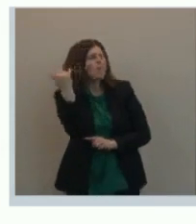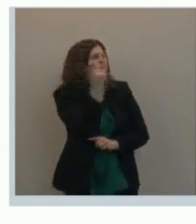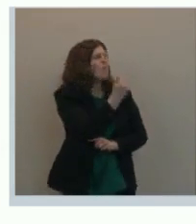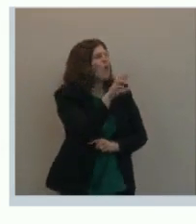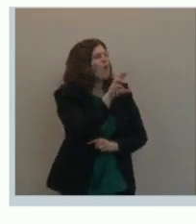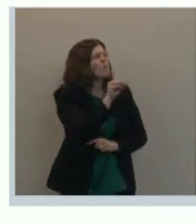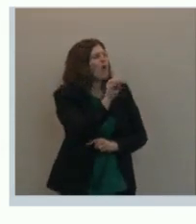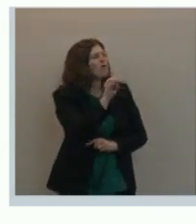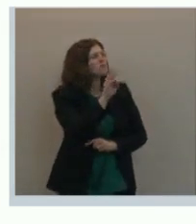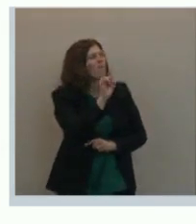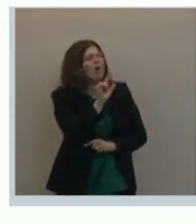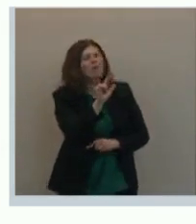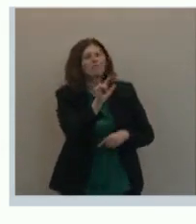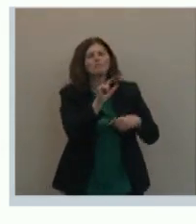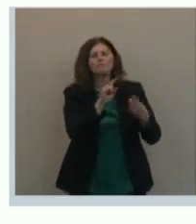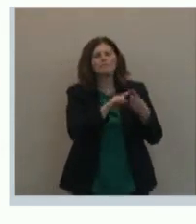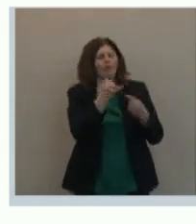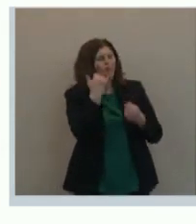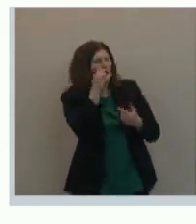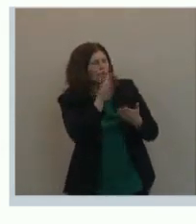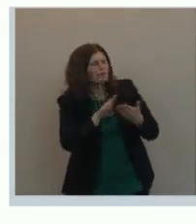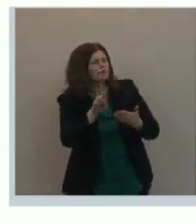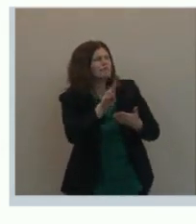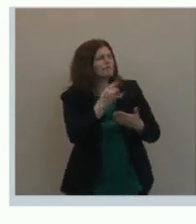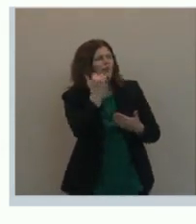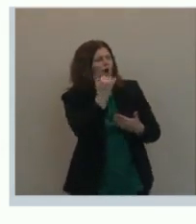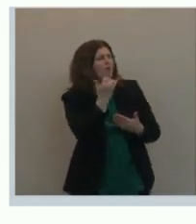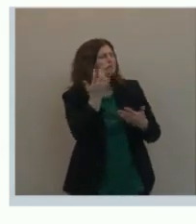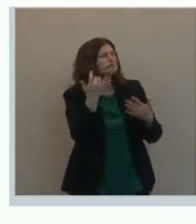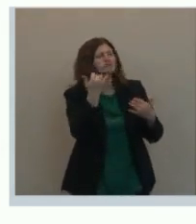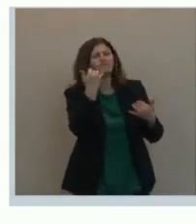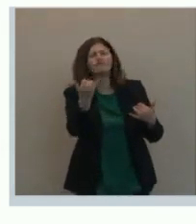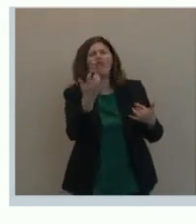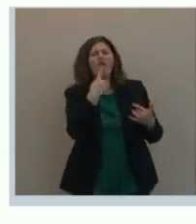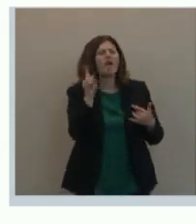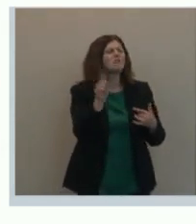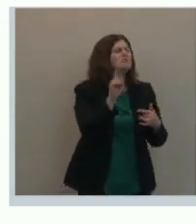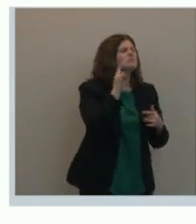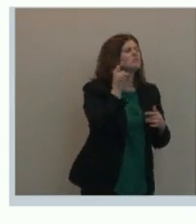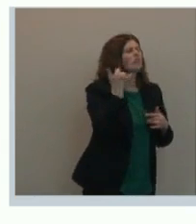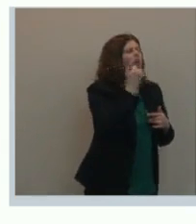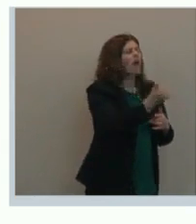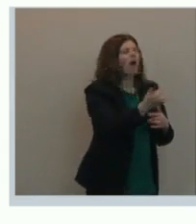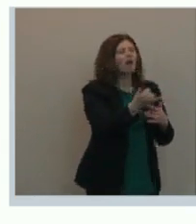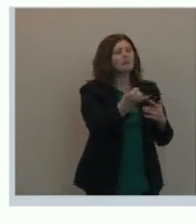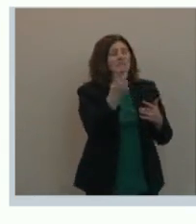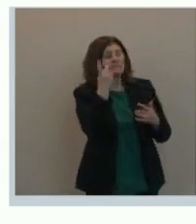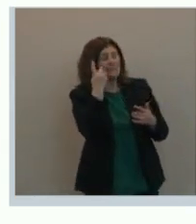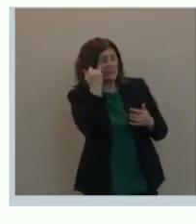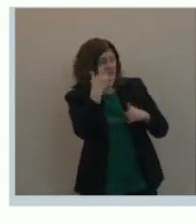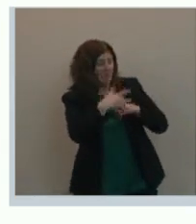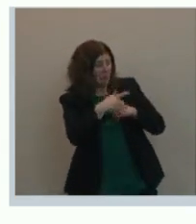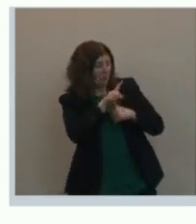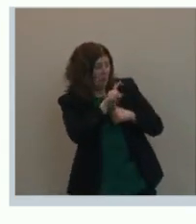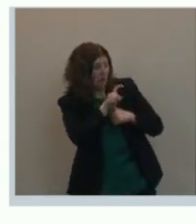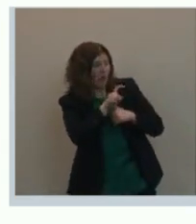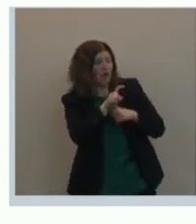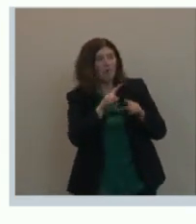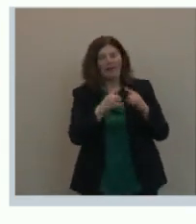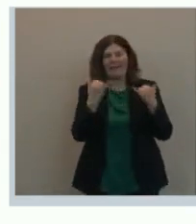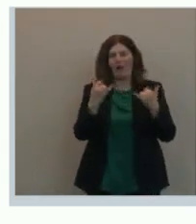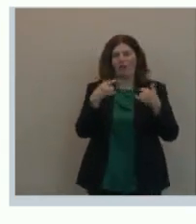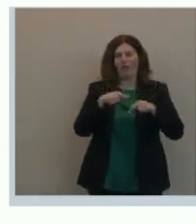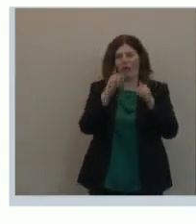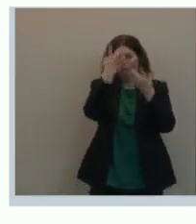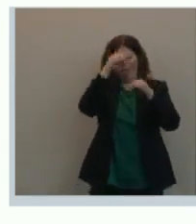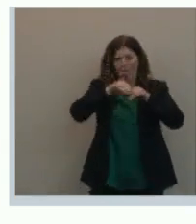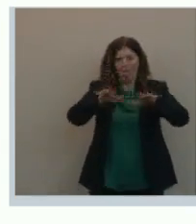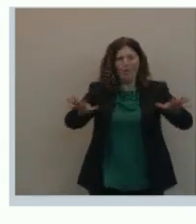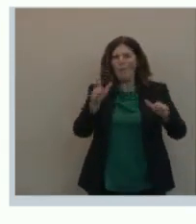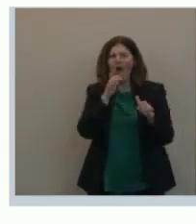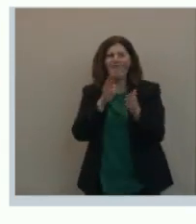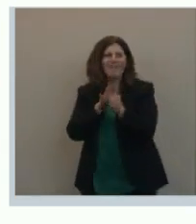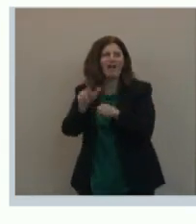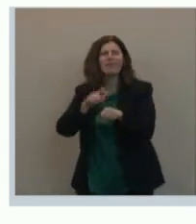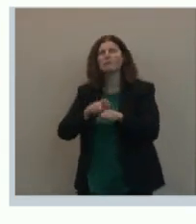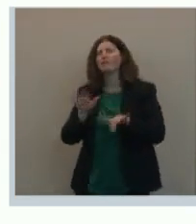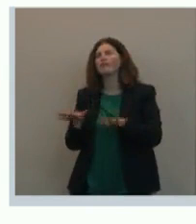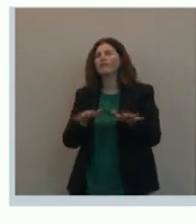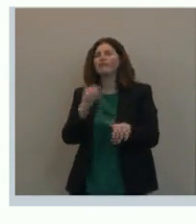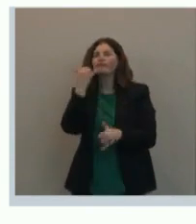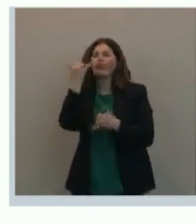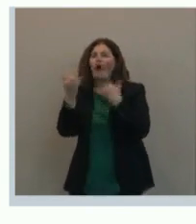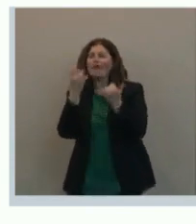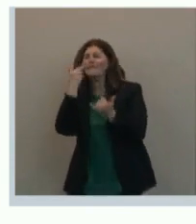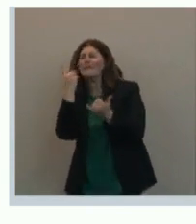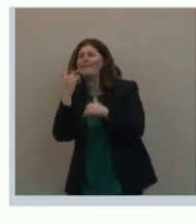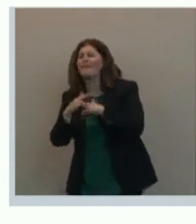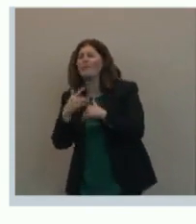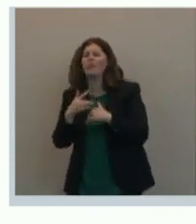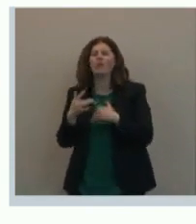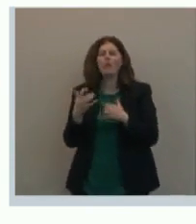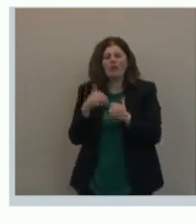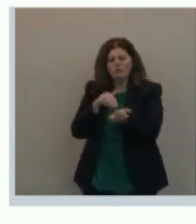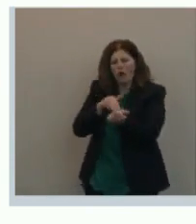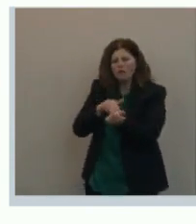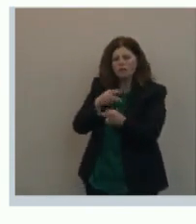IN A NORMALE NO IDEA IN HOBBS COULD GIVE A CALL TO ROSWELL OR TO THE UNIVERSITY OR TO ONE OF THE OTHER LARGE HOSPITALS IN ALBUQUERQUE AND SEE IF A BED WAS AVAILABLE.